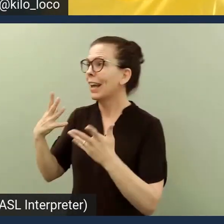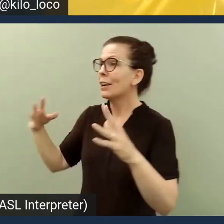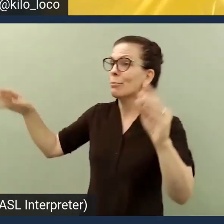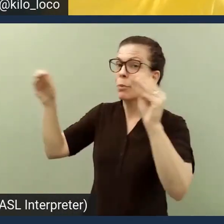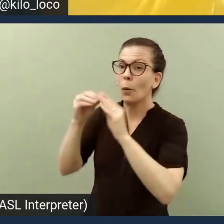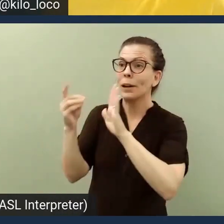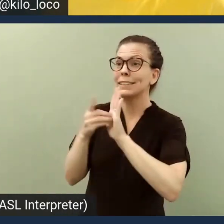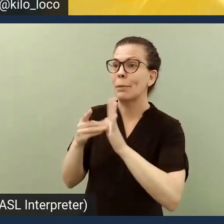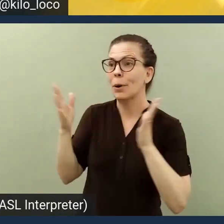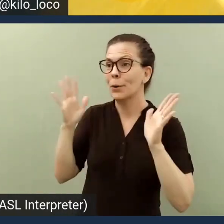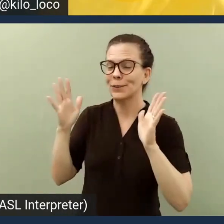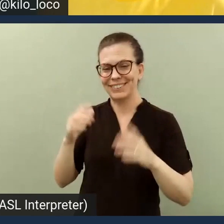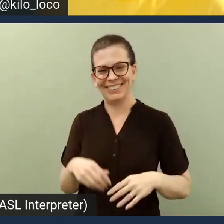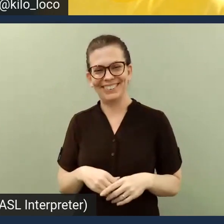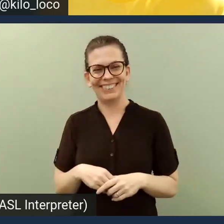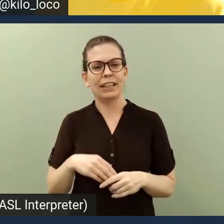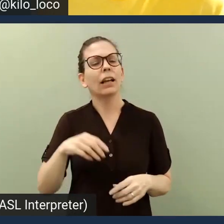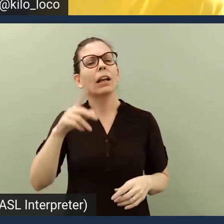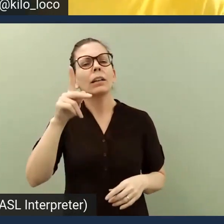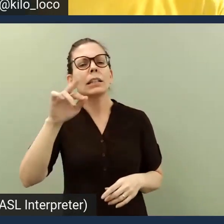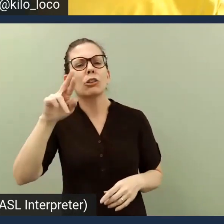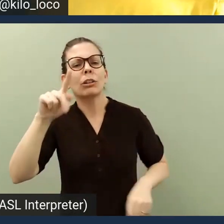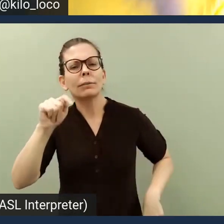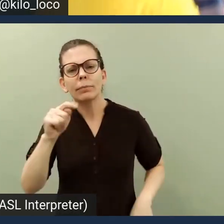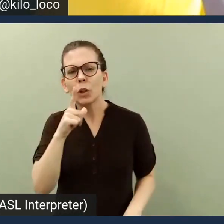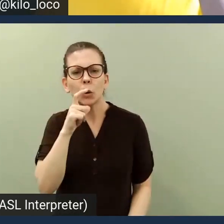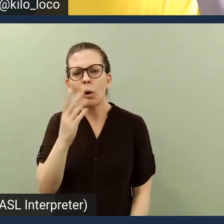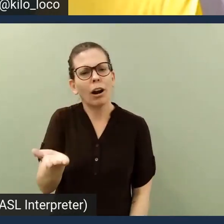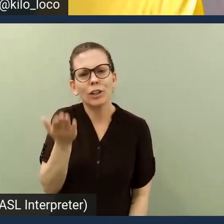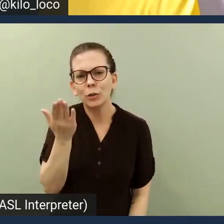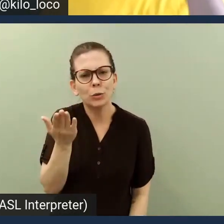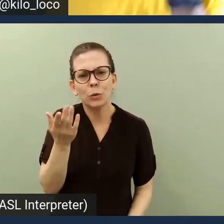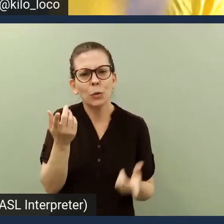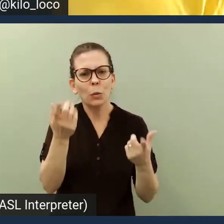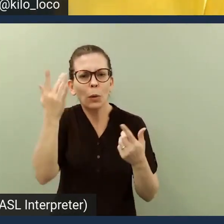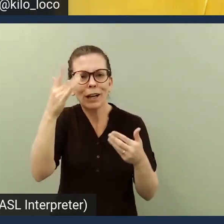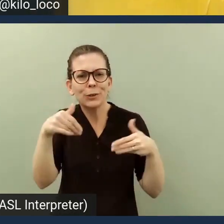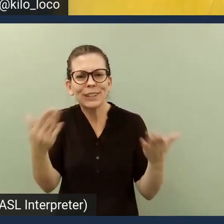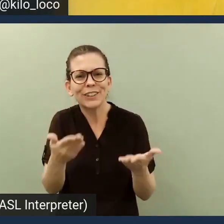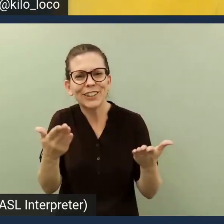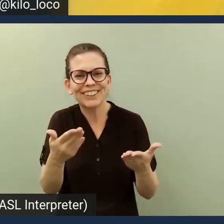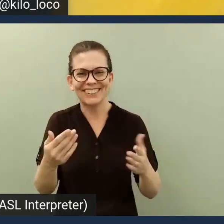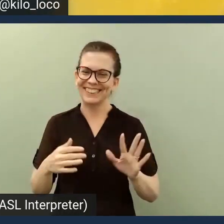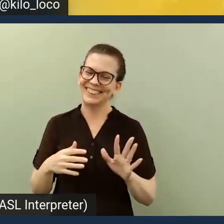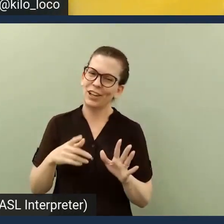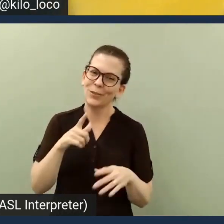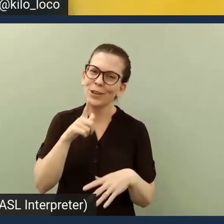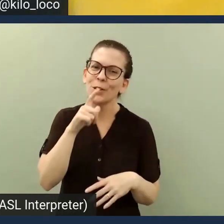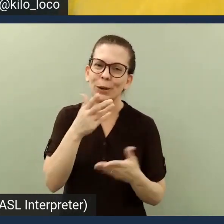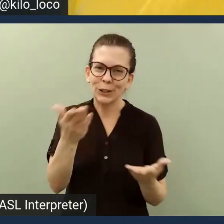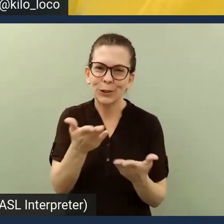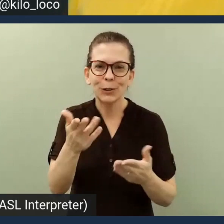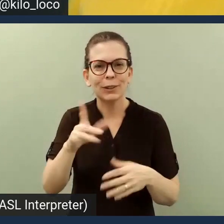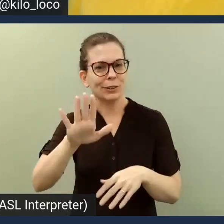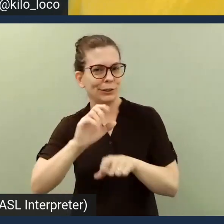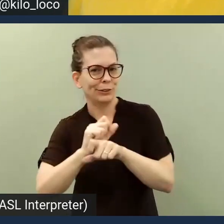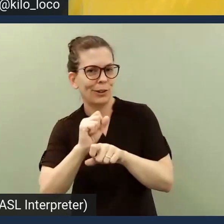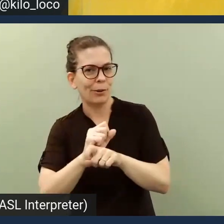So Kirit, who are you? What are you doing here? Sorry, who are you, what do you do, and where do you join us from?